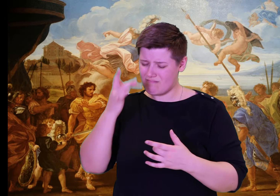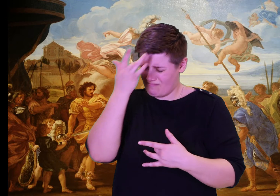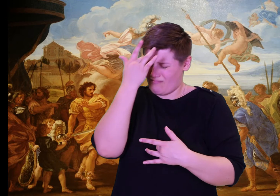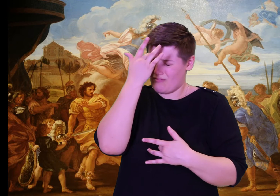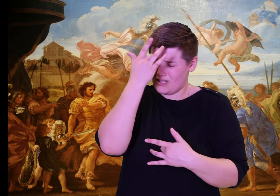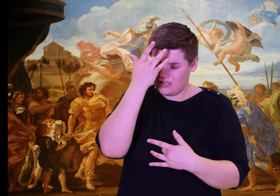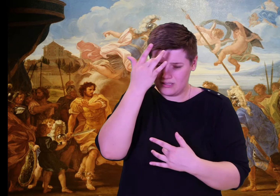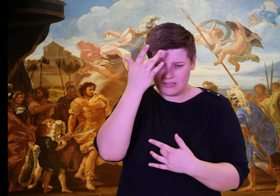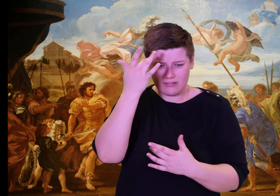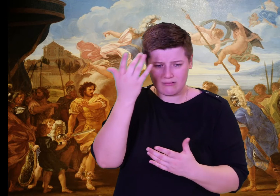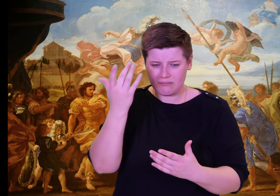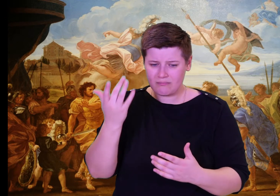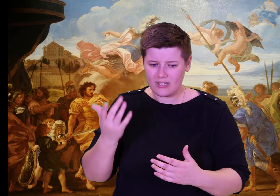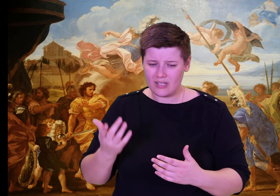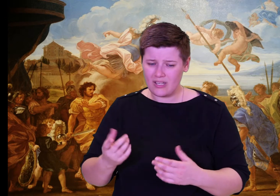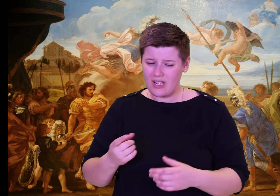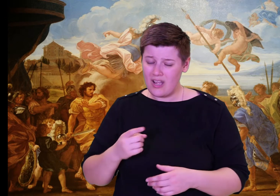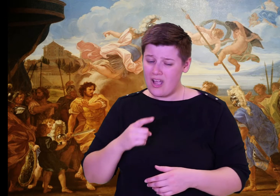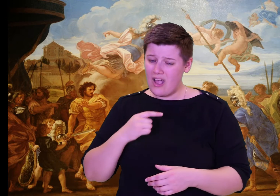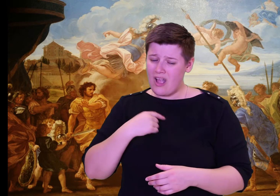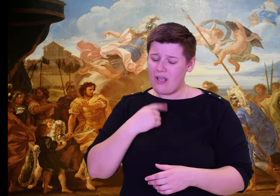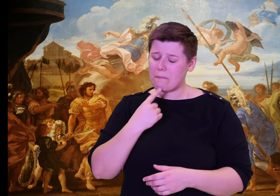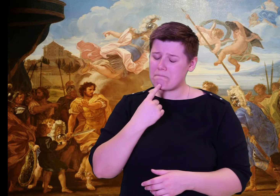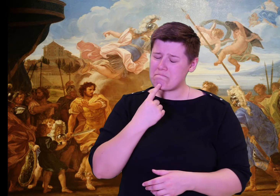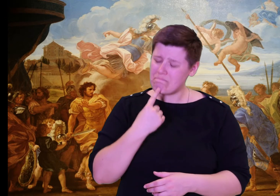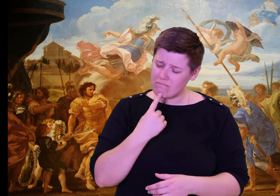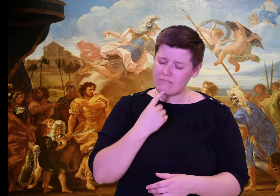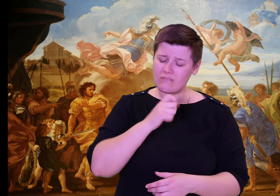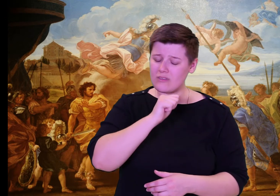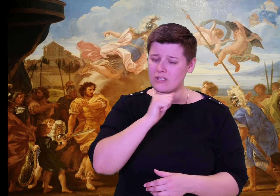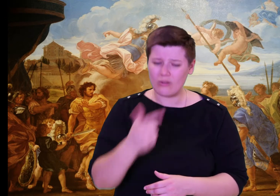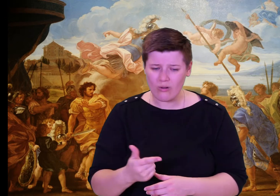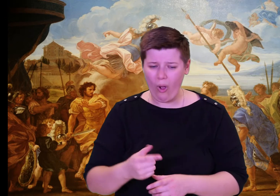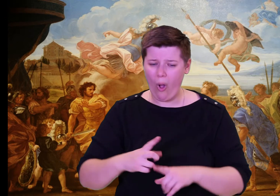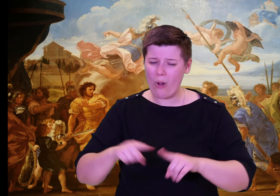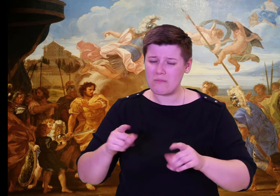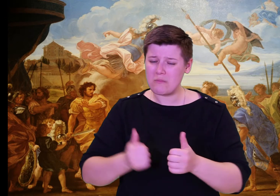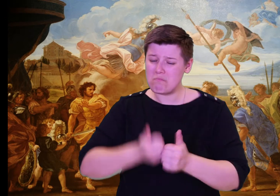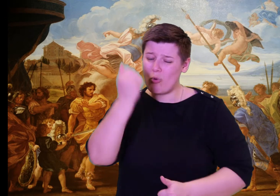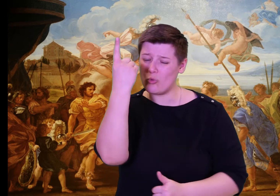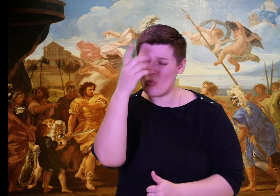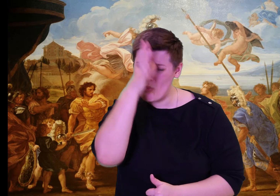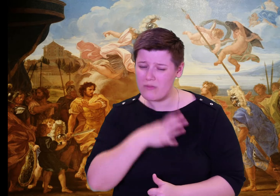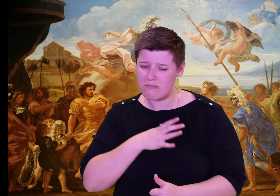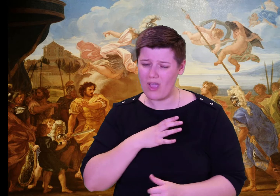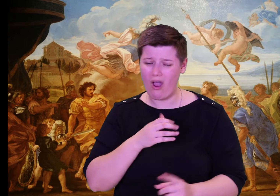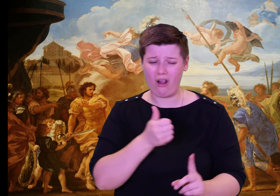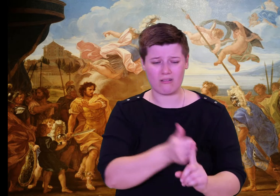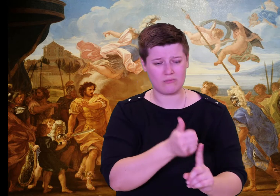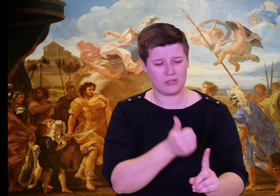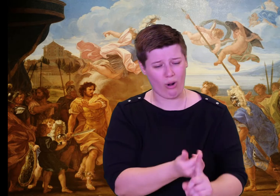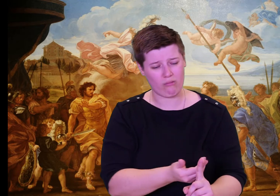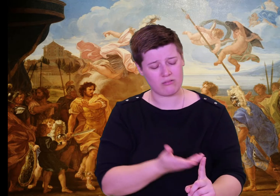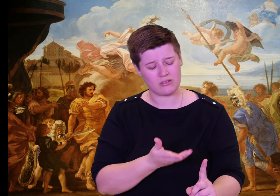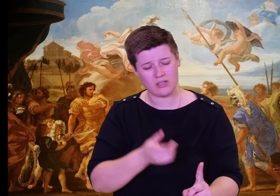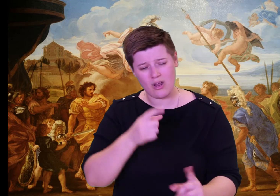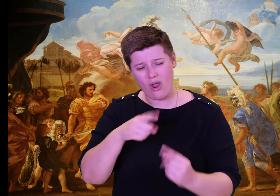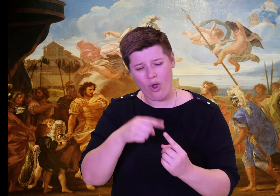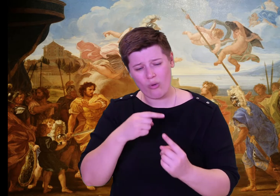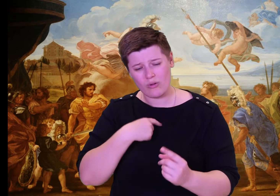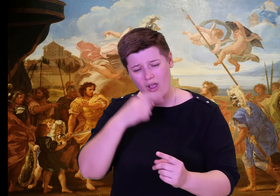I sit here in my palace, mourning all who died, and often weeping. Sometimes tears